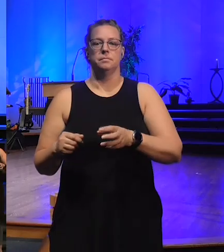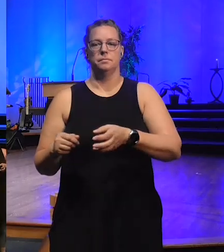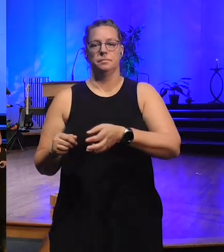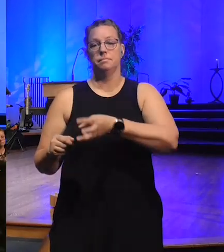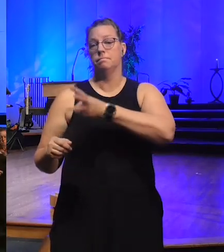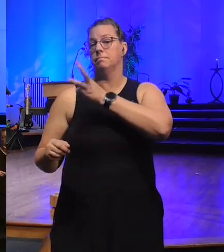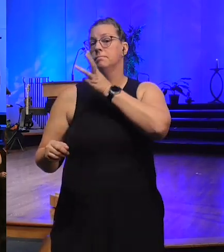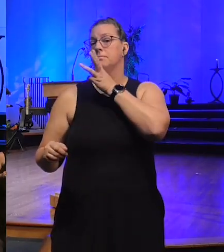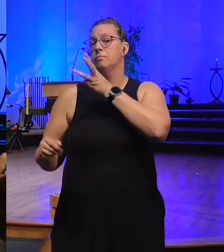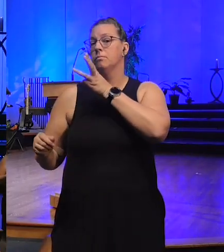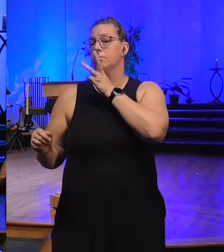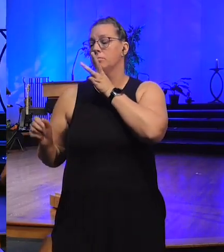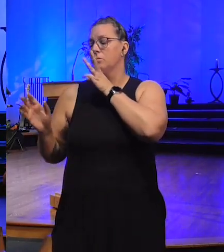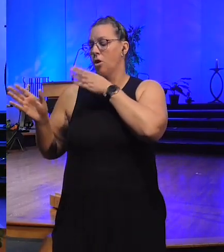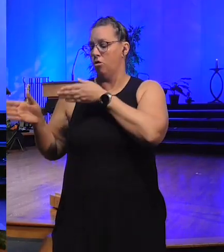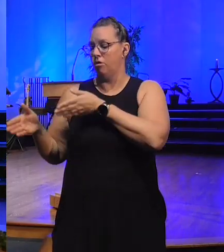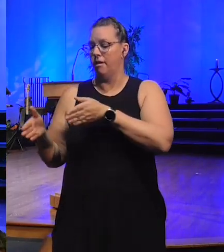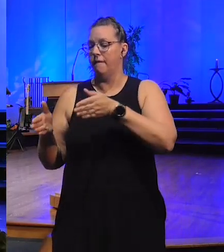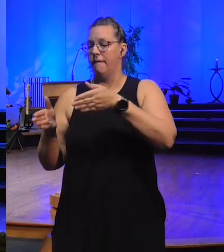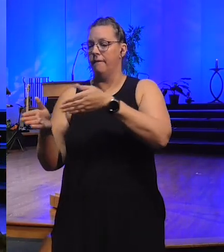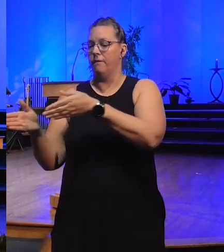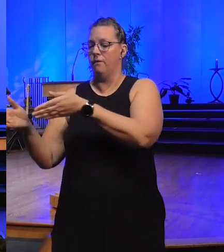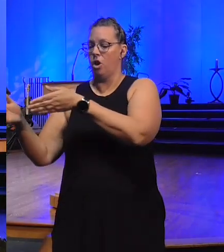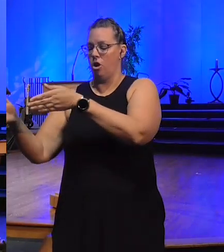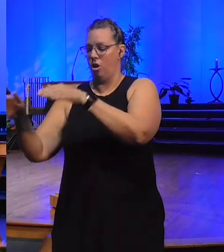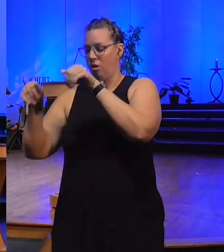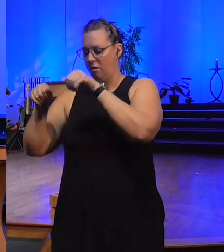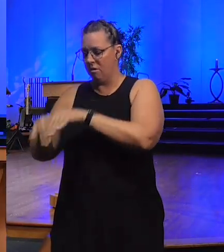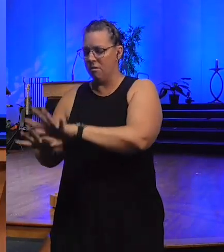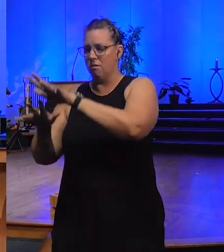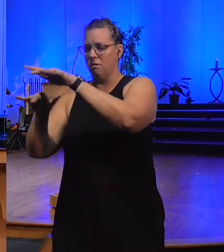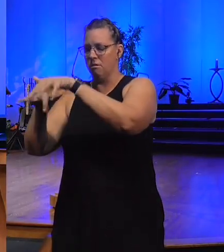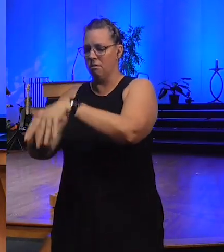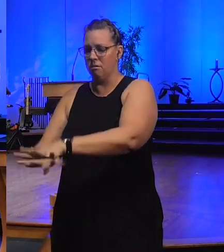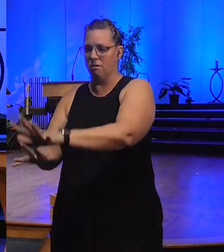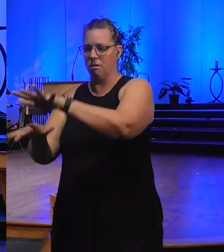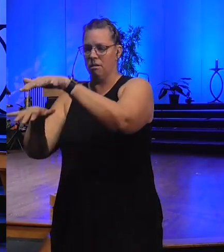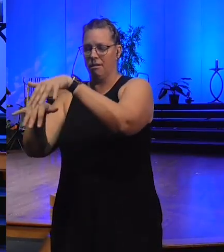rolling